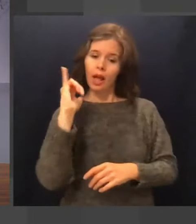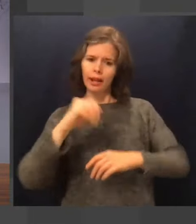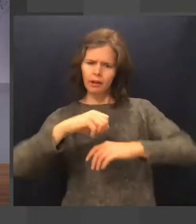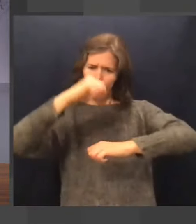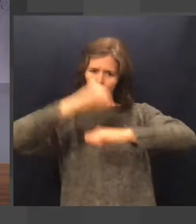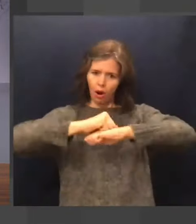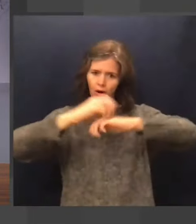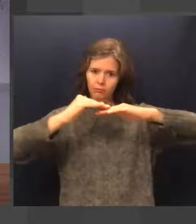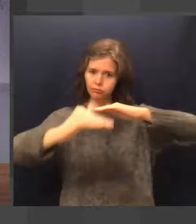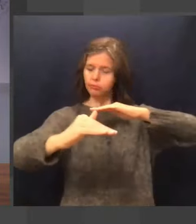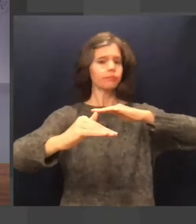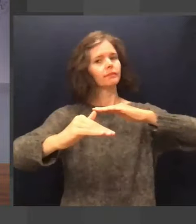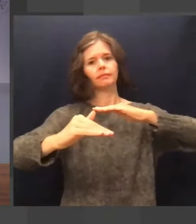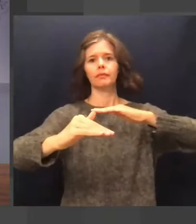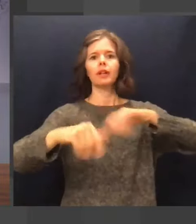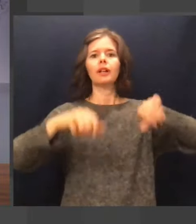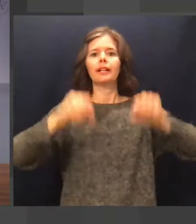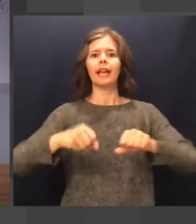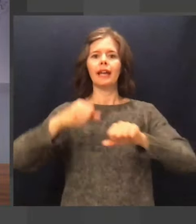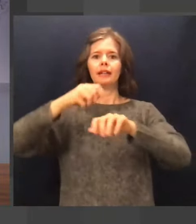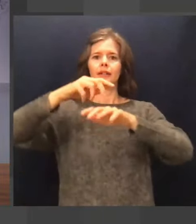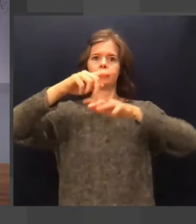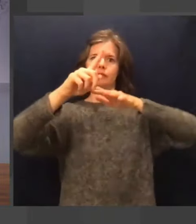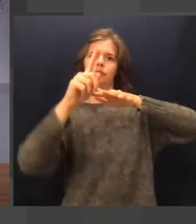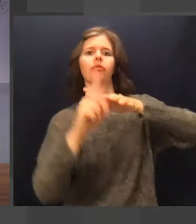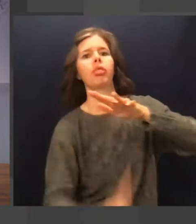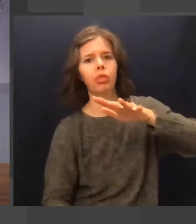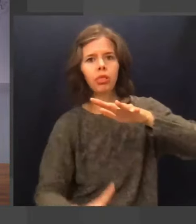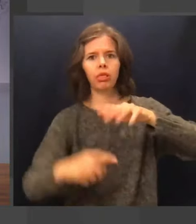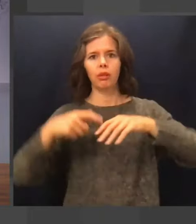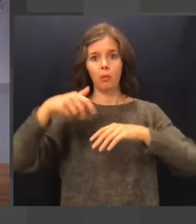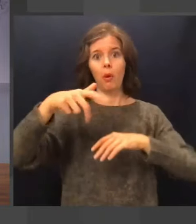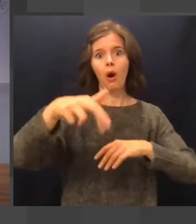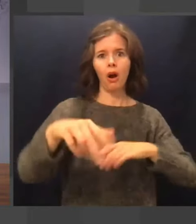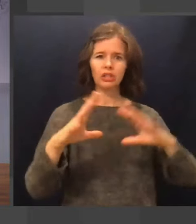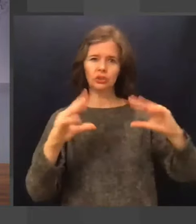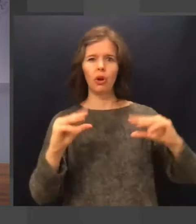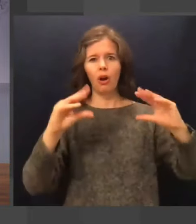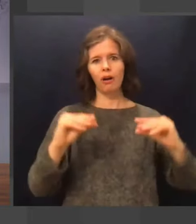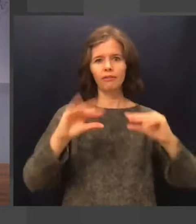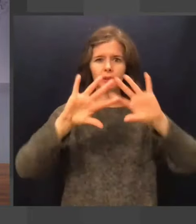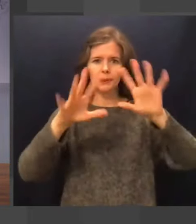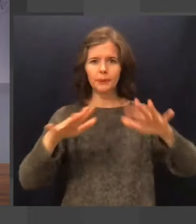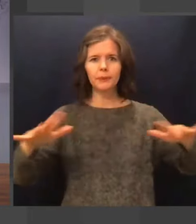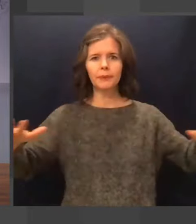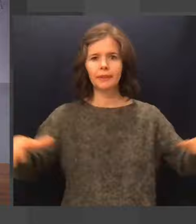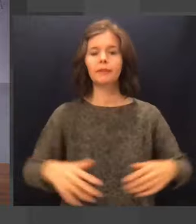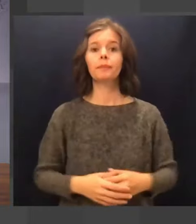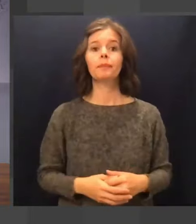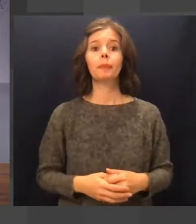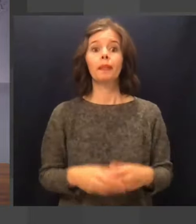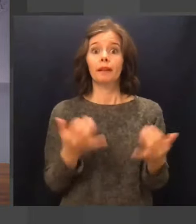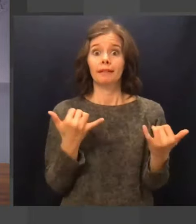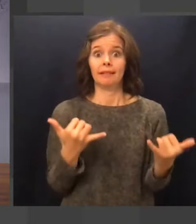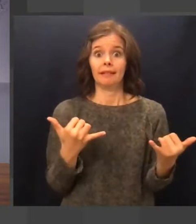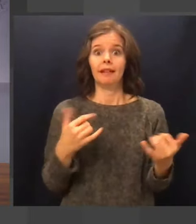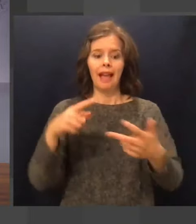WALK ON IT YOU WILL FALL THROUGH!